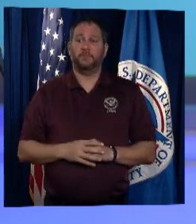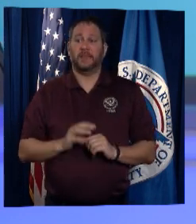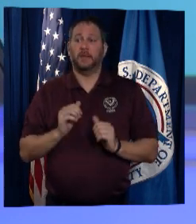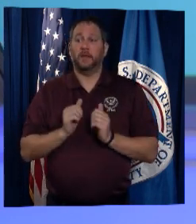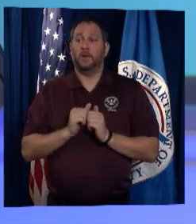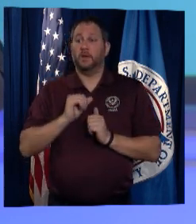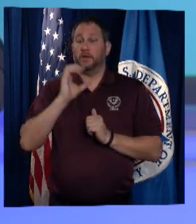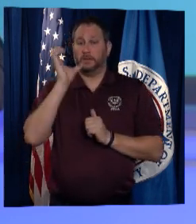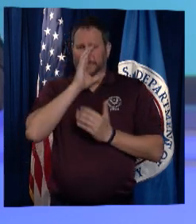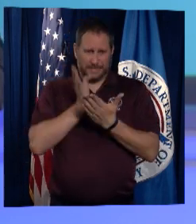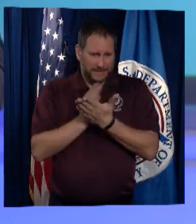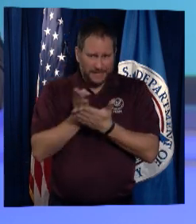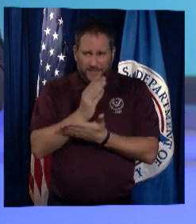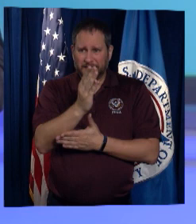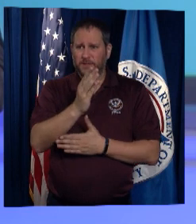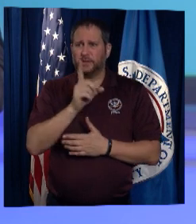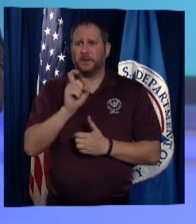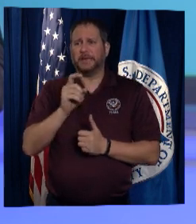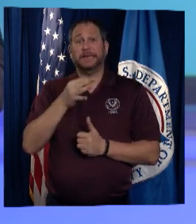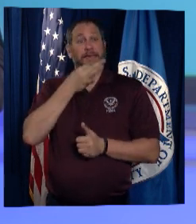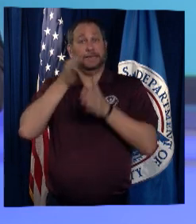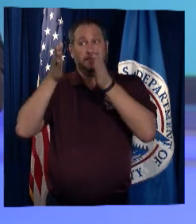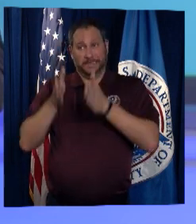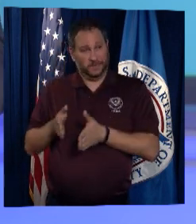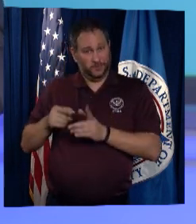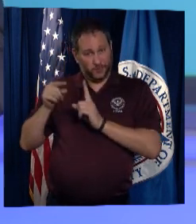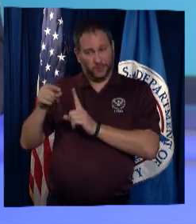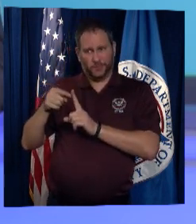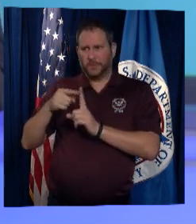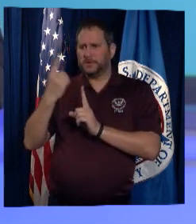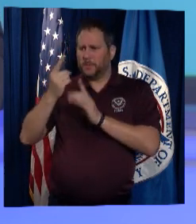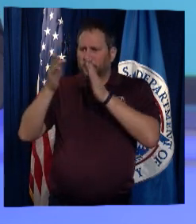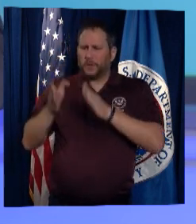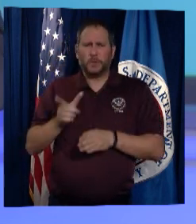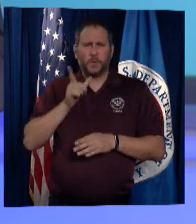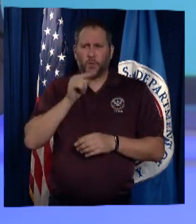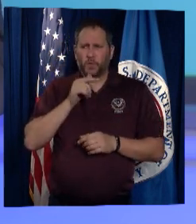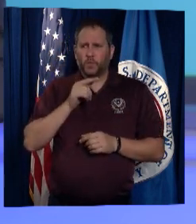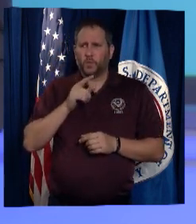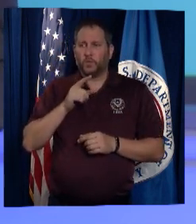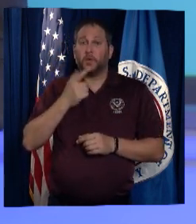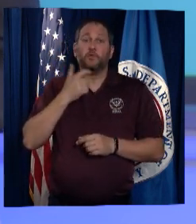badge, or something to tell us what to do because we're so overwhelmed .Instead, we